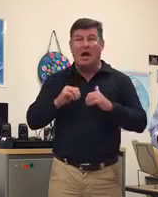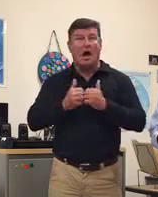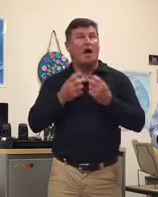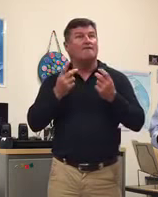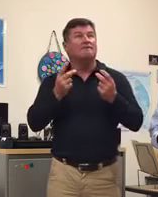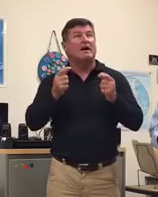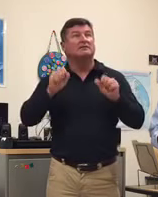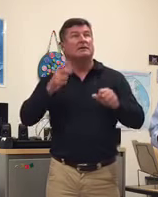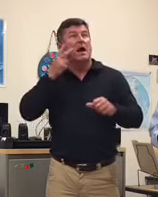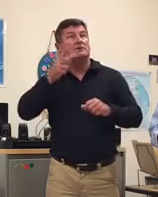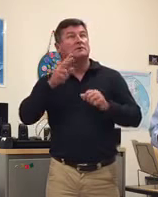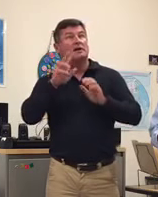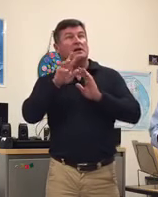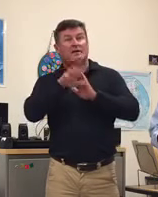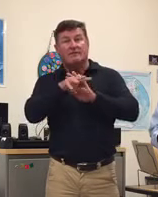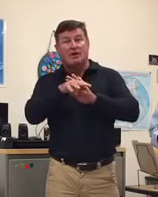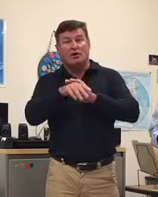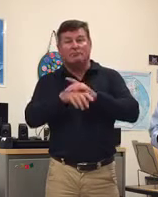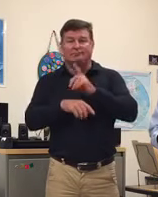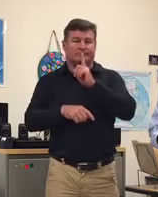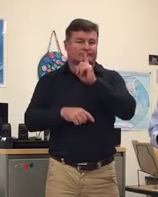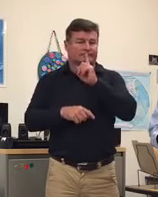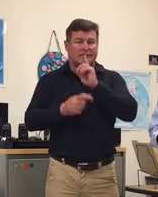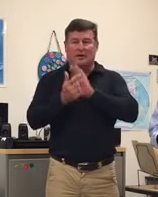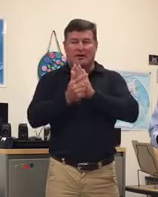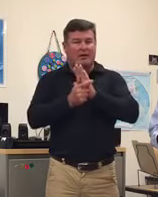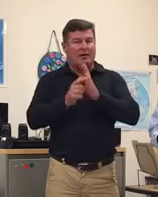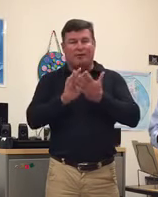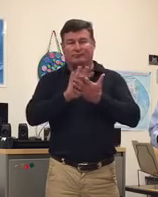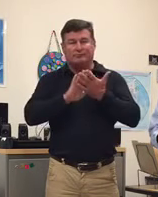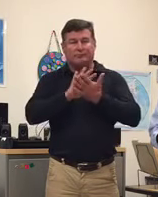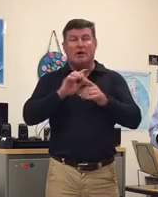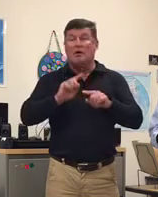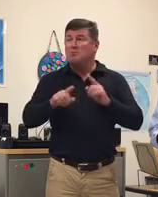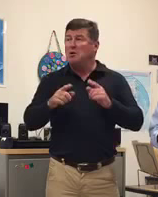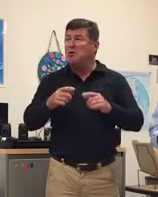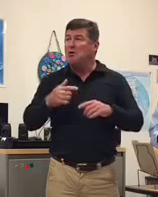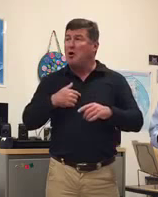school district must allow you to see the tape, the video recording.